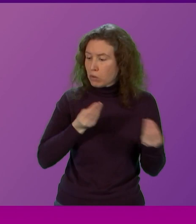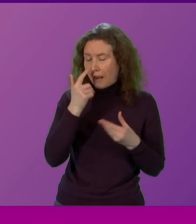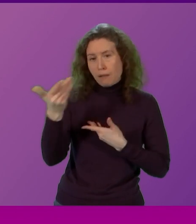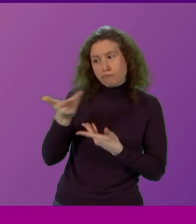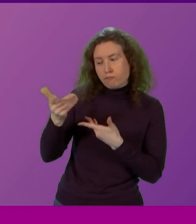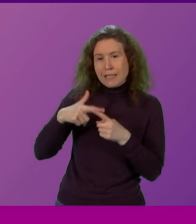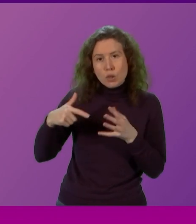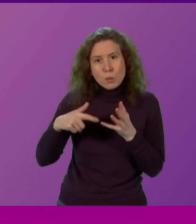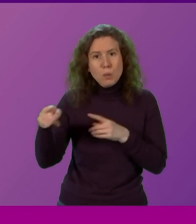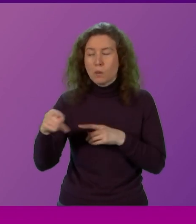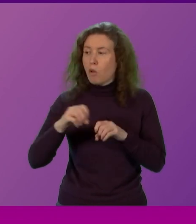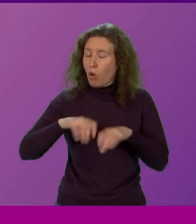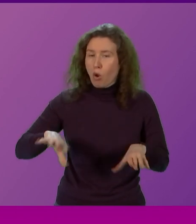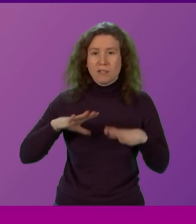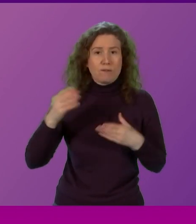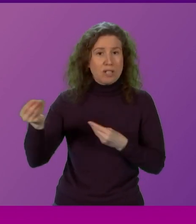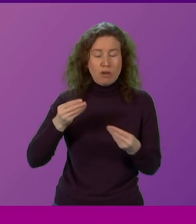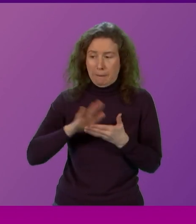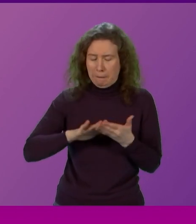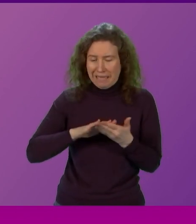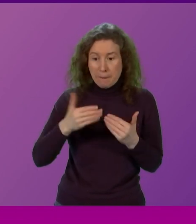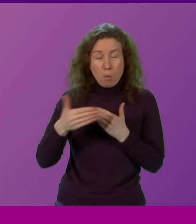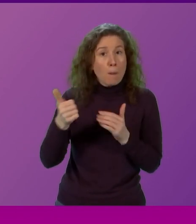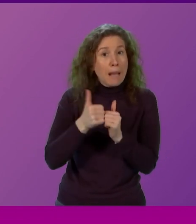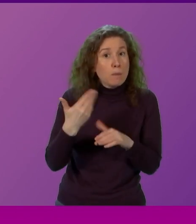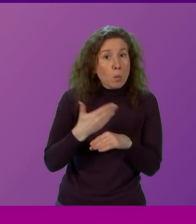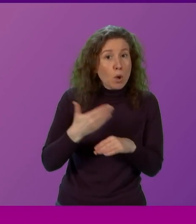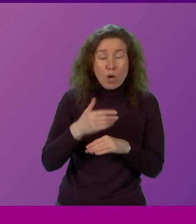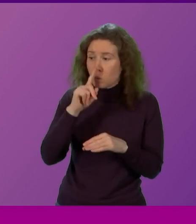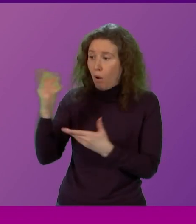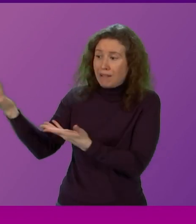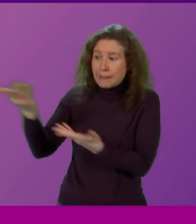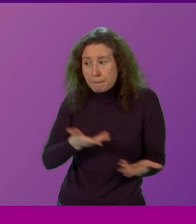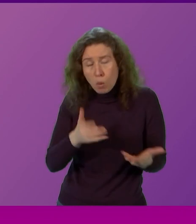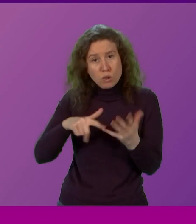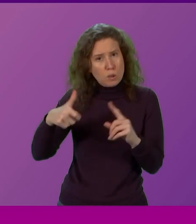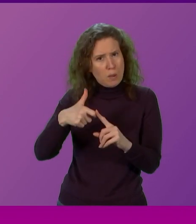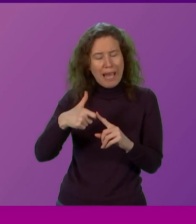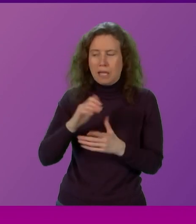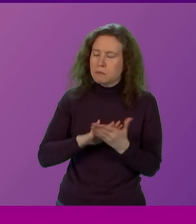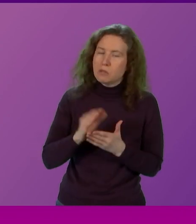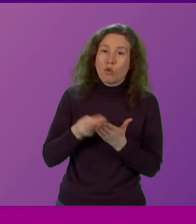The loss of free trade has, for example, increased the additional paperwork that is required to import to the UK, and thus increased the cost of trade.